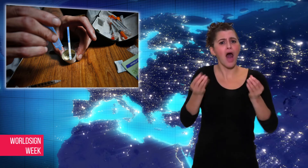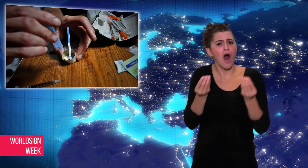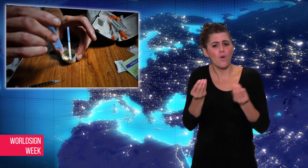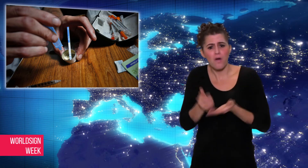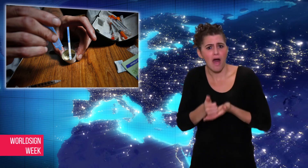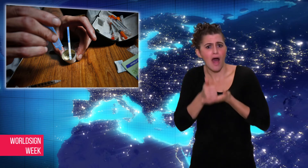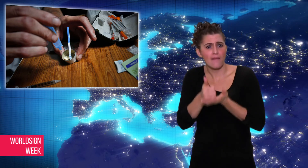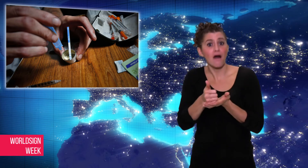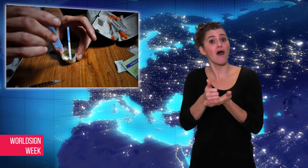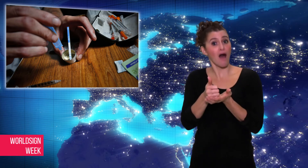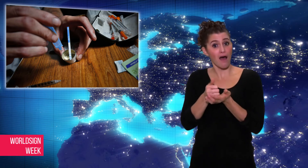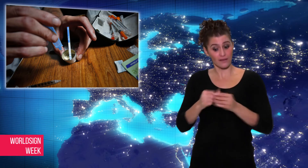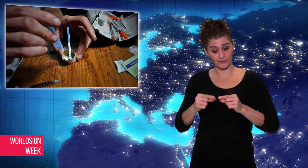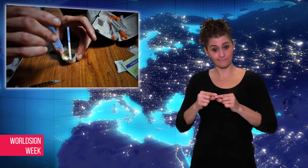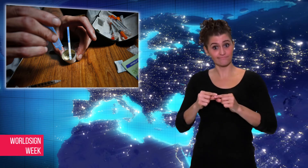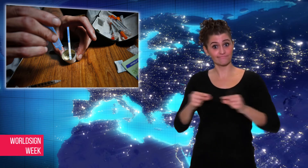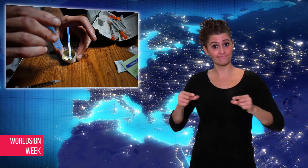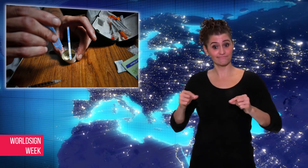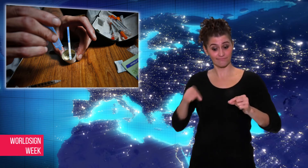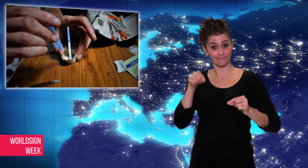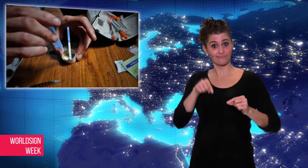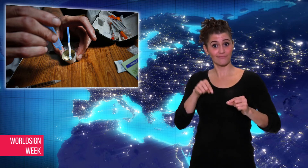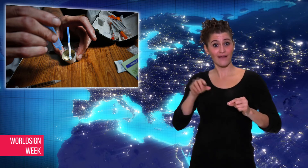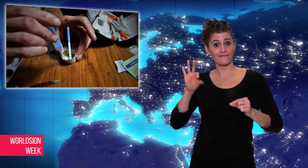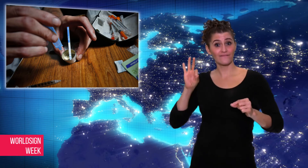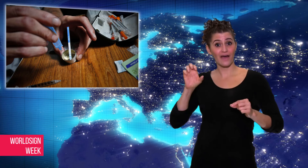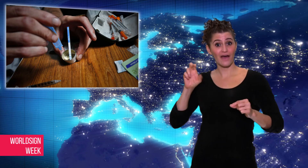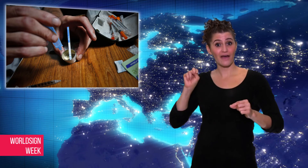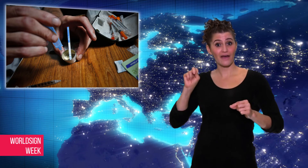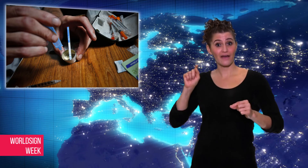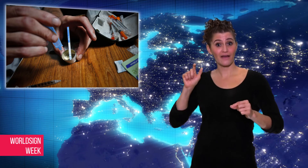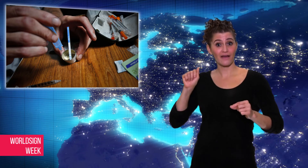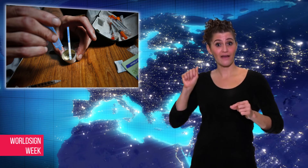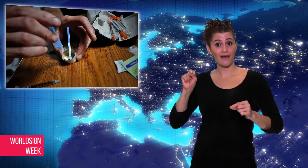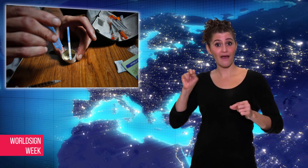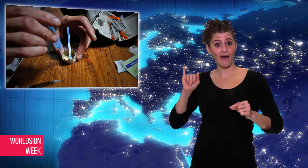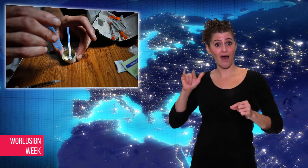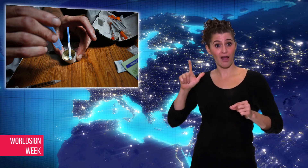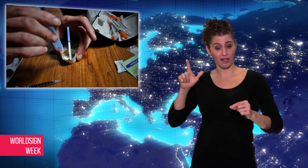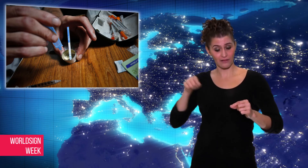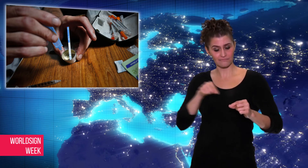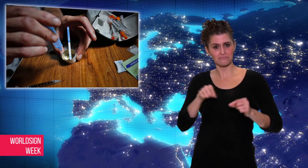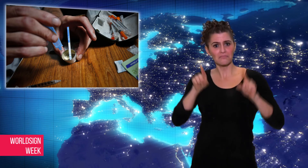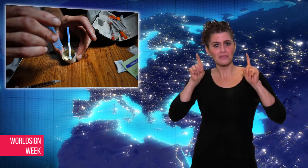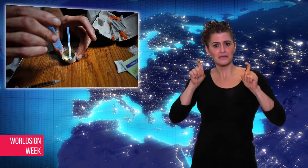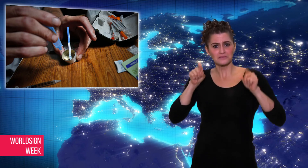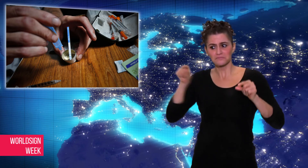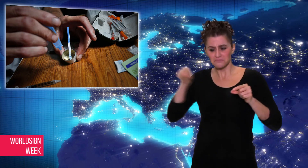drug users but the demand is higher